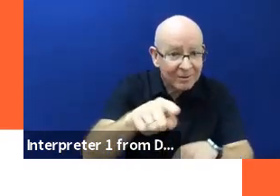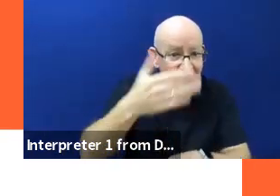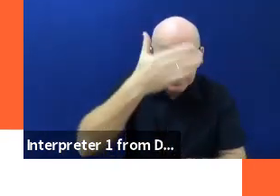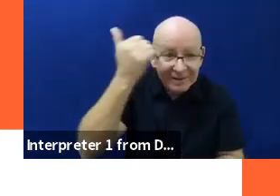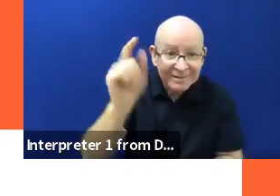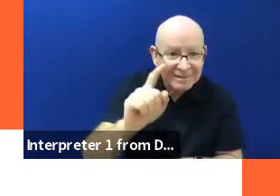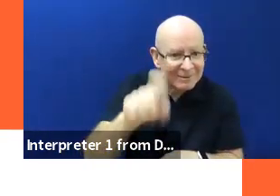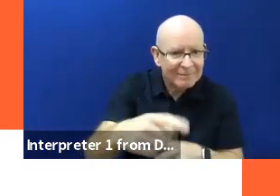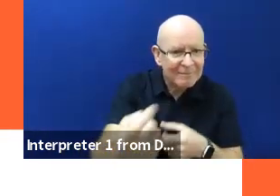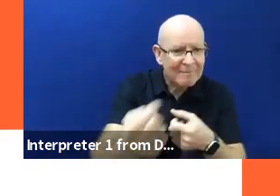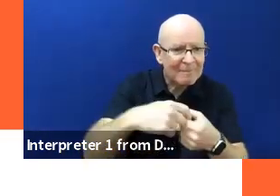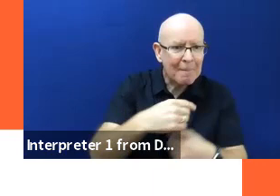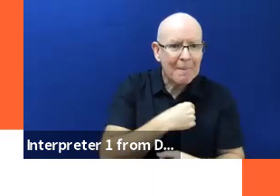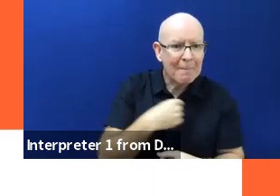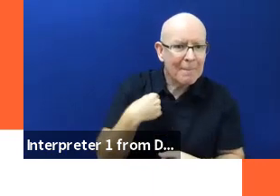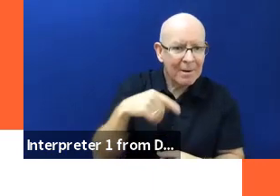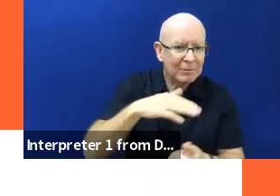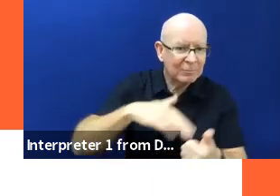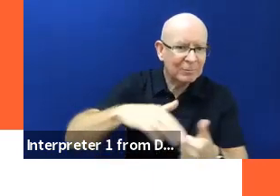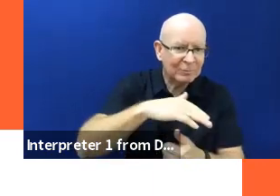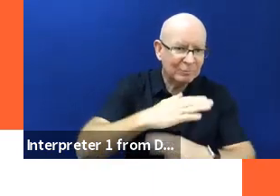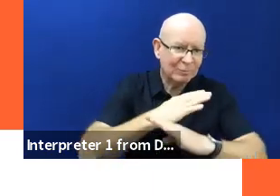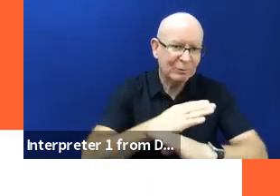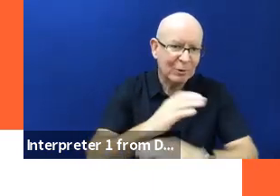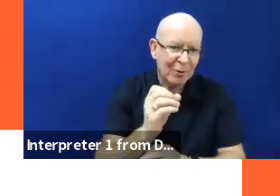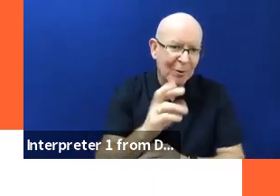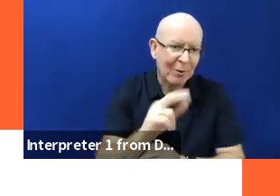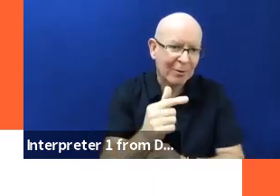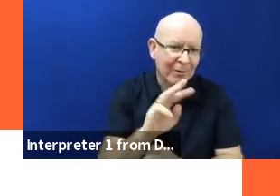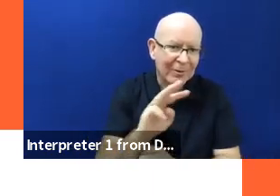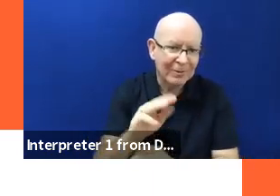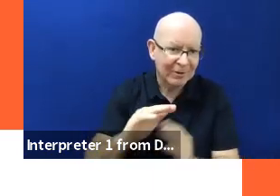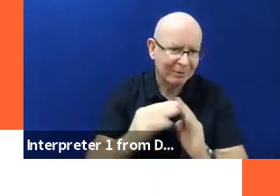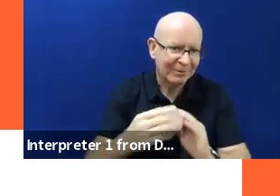shout out to our wonderful expert speakers tonight for sharing their time with us.